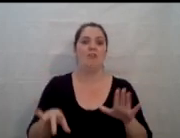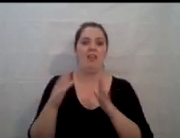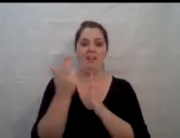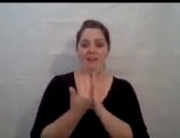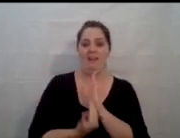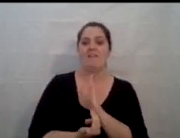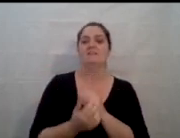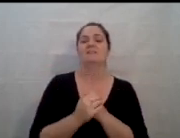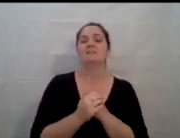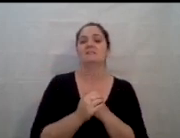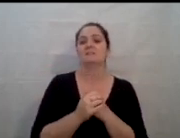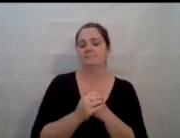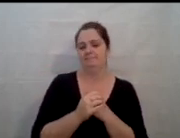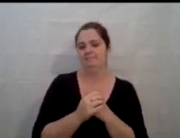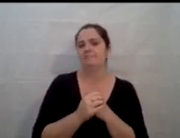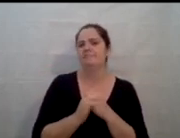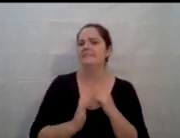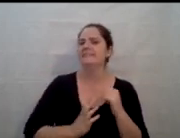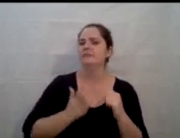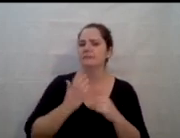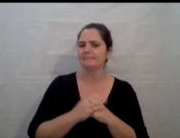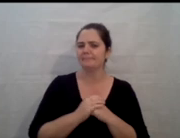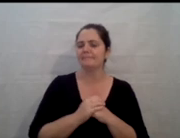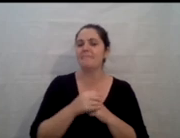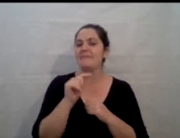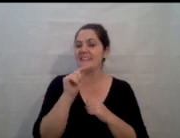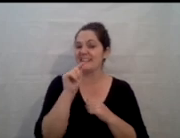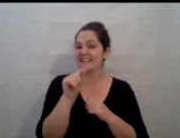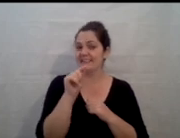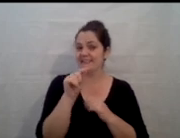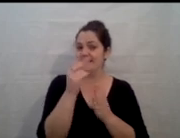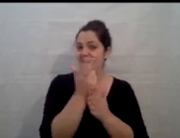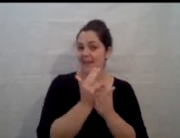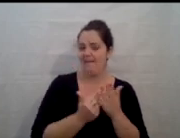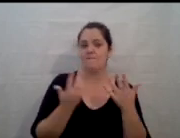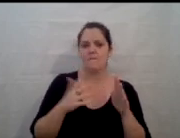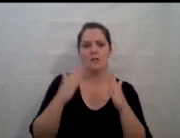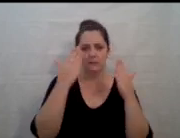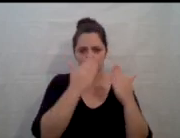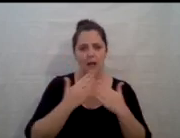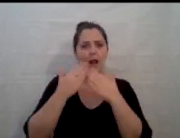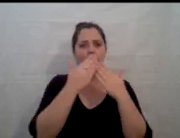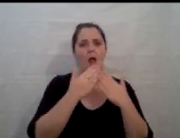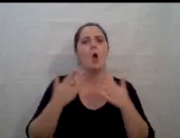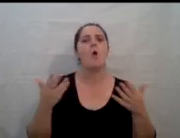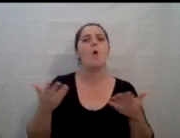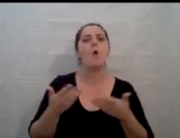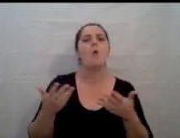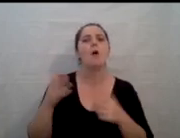but the interesting thing about Bunny is he did study in the academies of Europe so he studied in one particular atelier, one particular